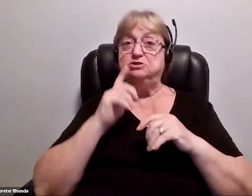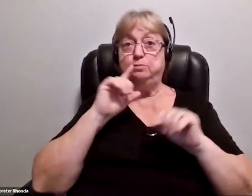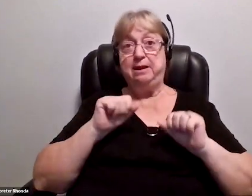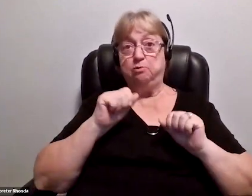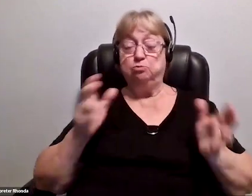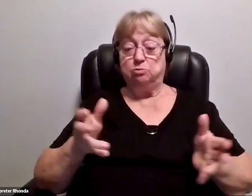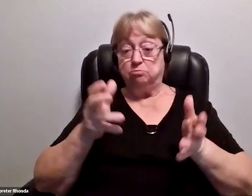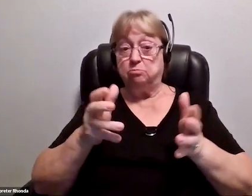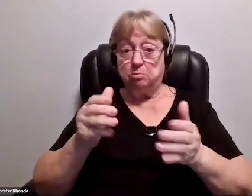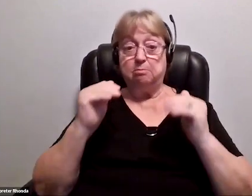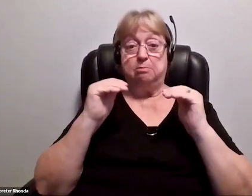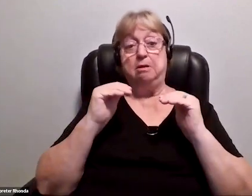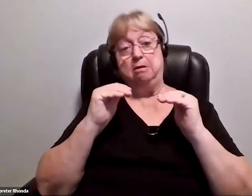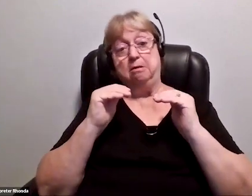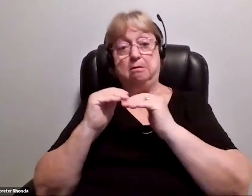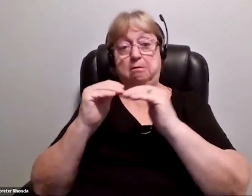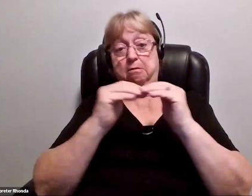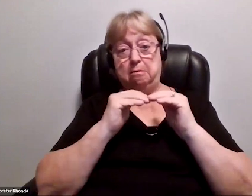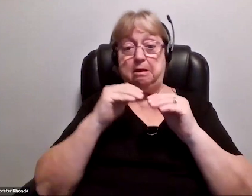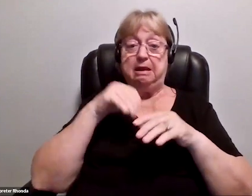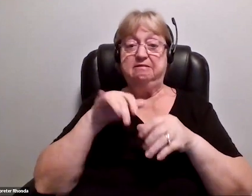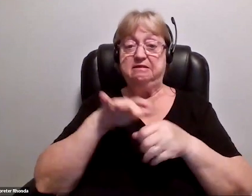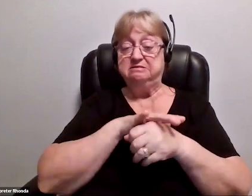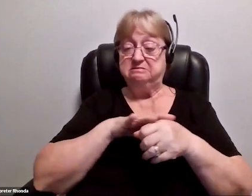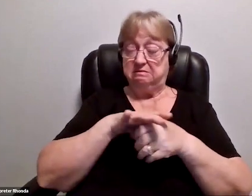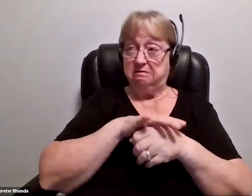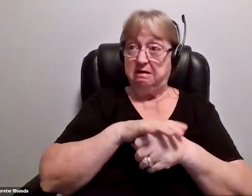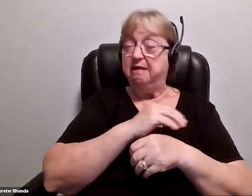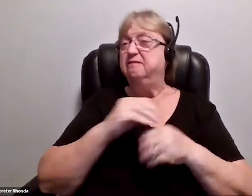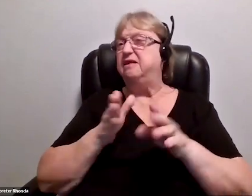which is one of the main areas of growth, and the main in the global economy.